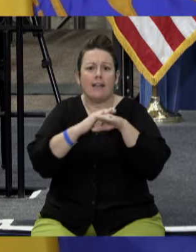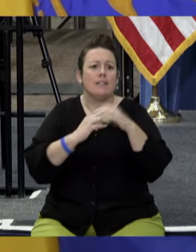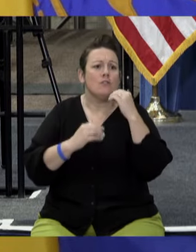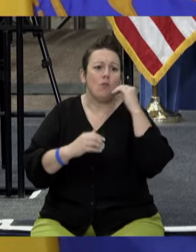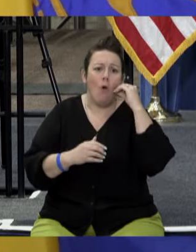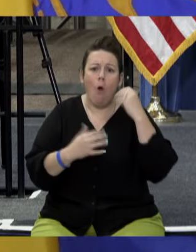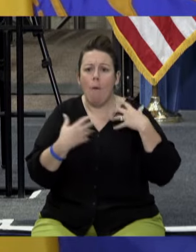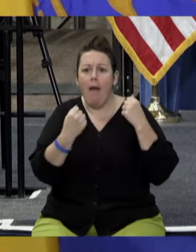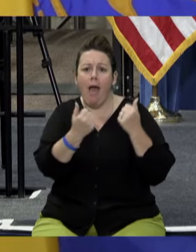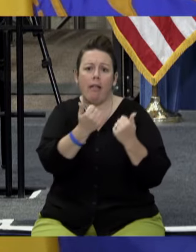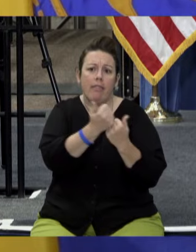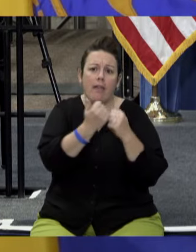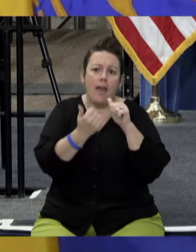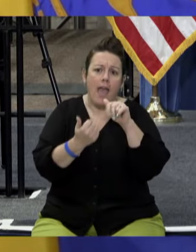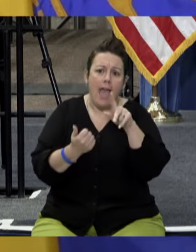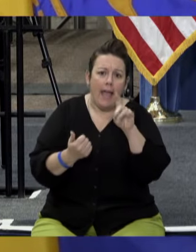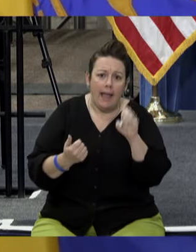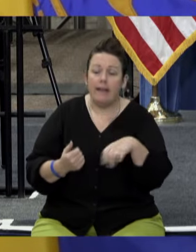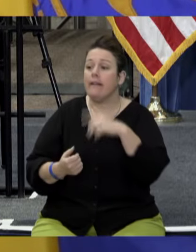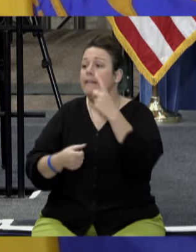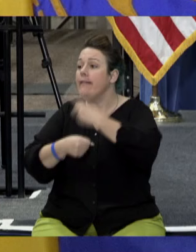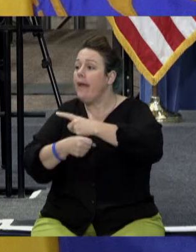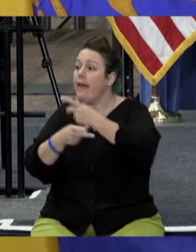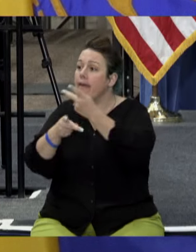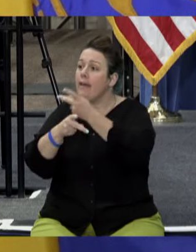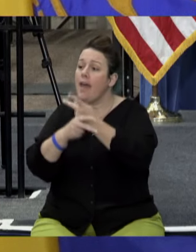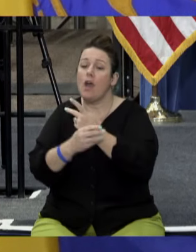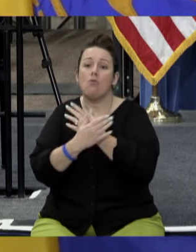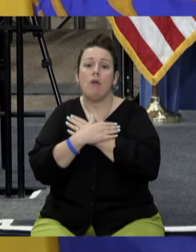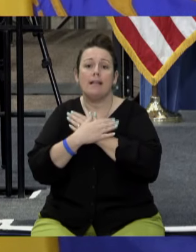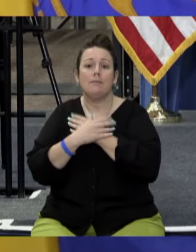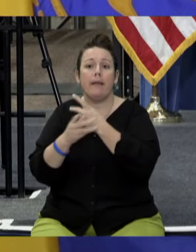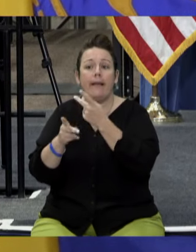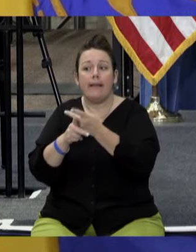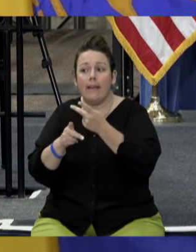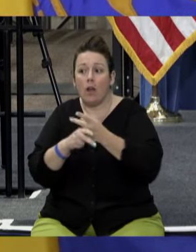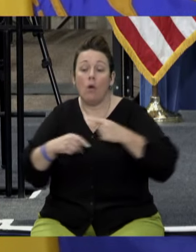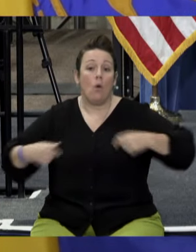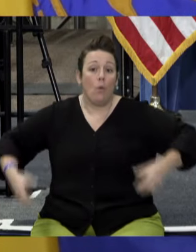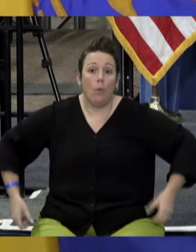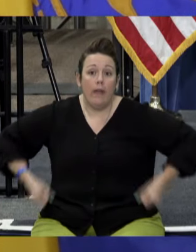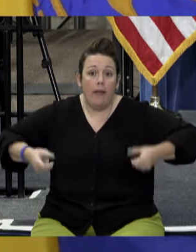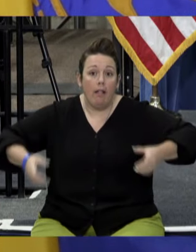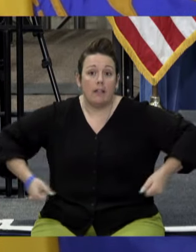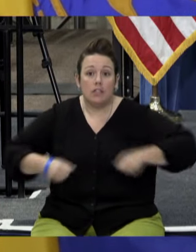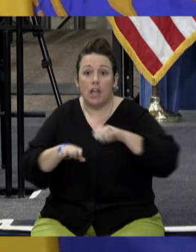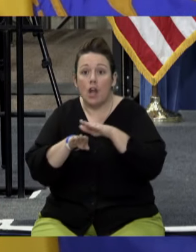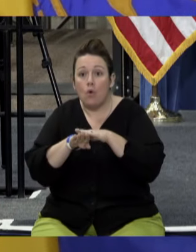adult daycare, respite care, or maybe a new wheelchair, a ramp needs to get into the home,